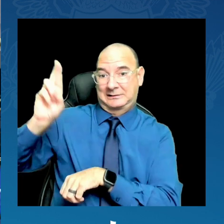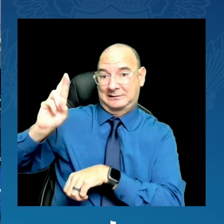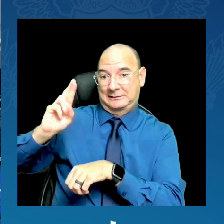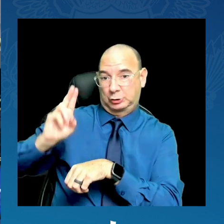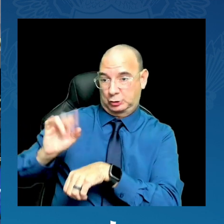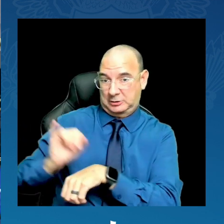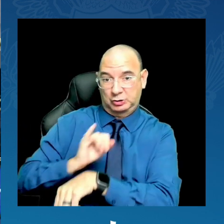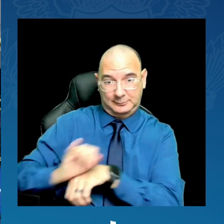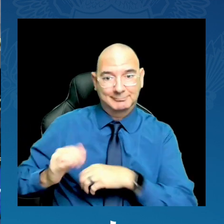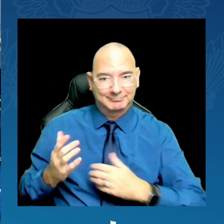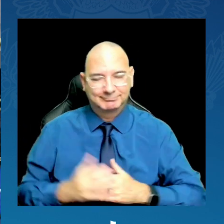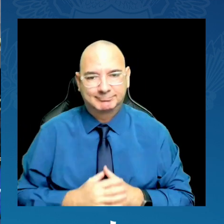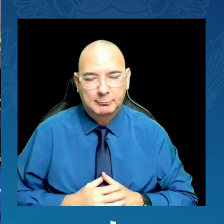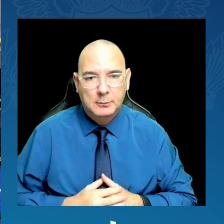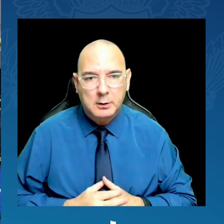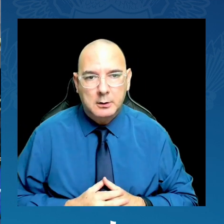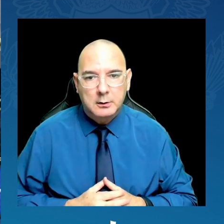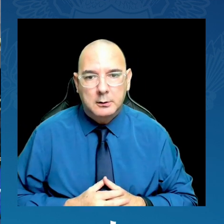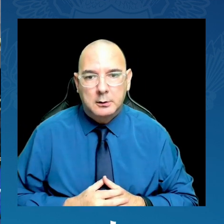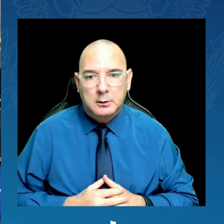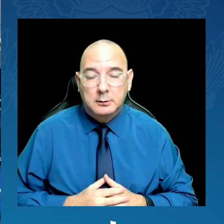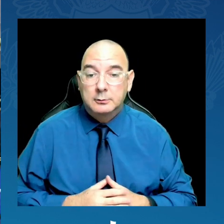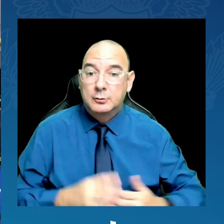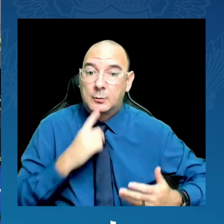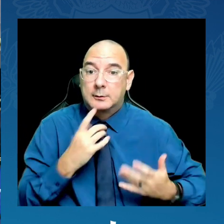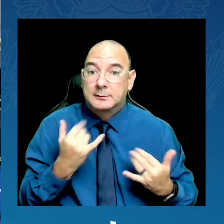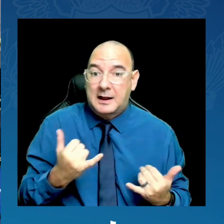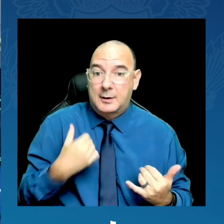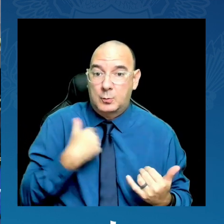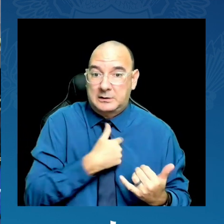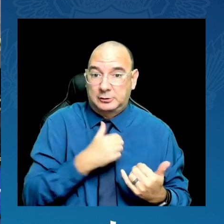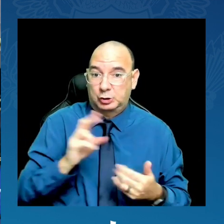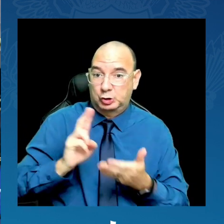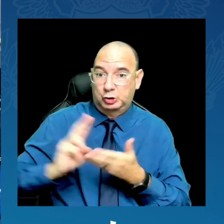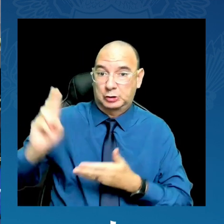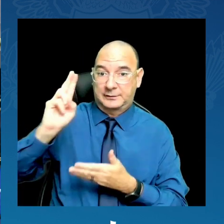State University has a long and distinguished and significant relationship with the space sector